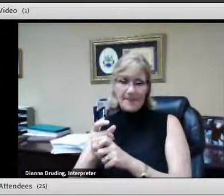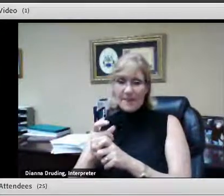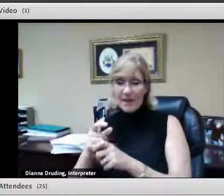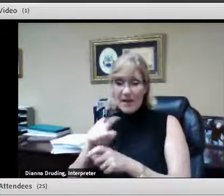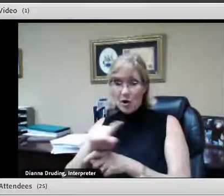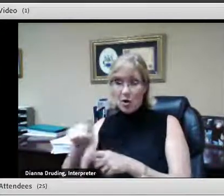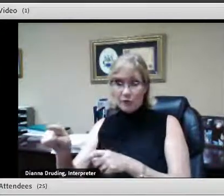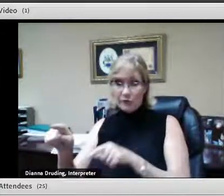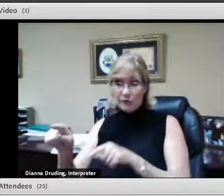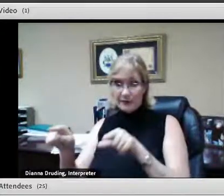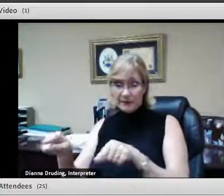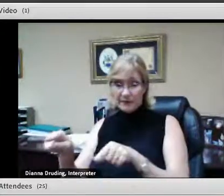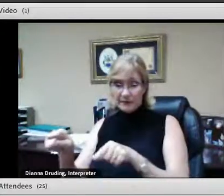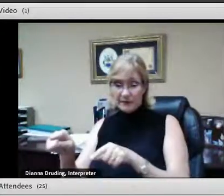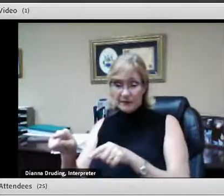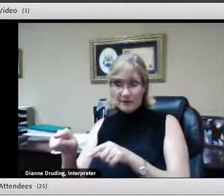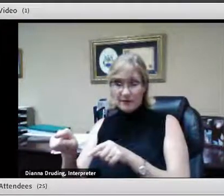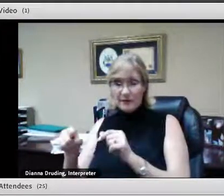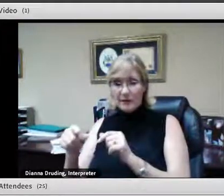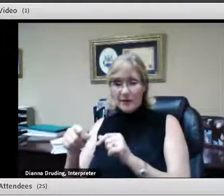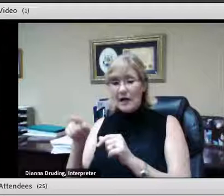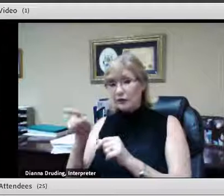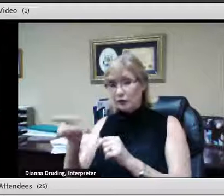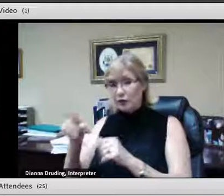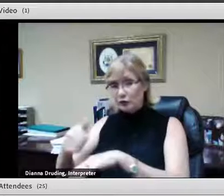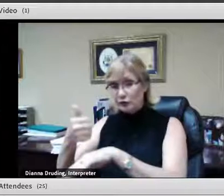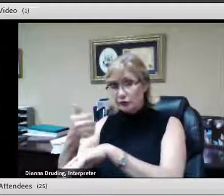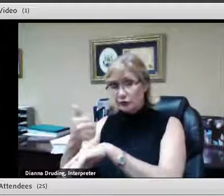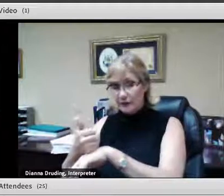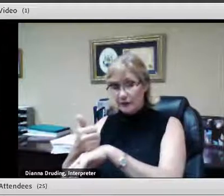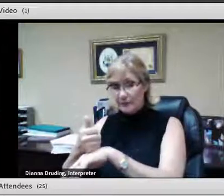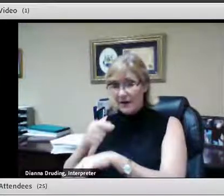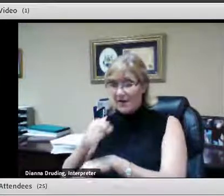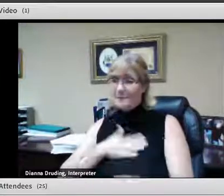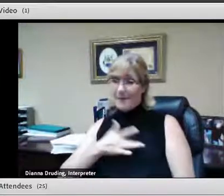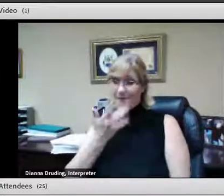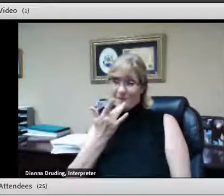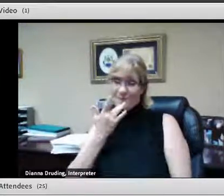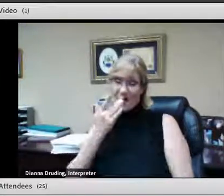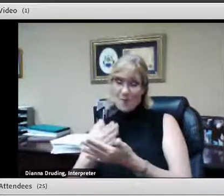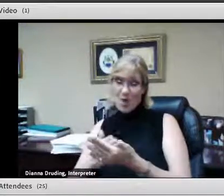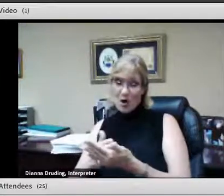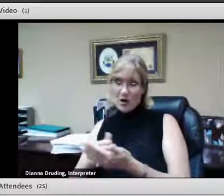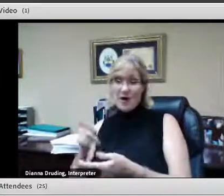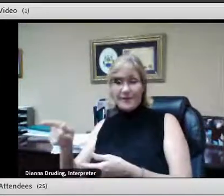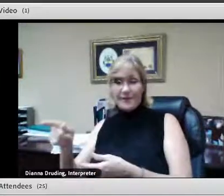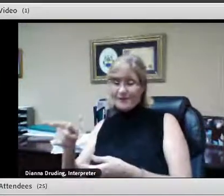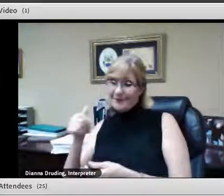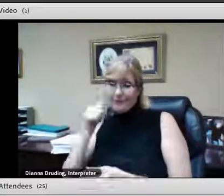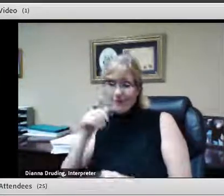And over here, she set up -- This is my favorite part right here. This is a stroke of genius.